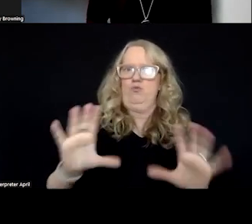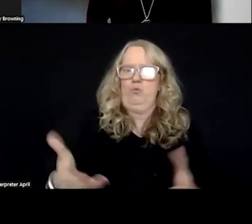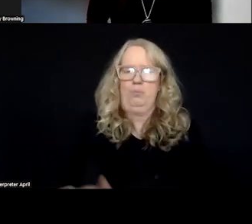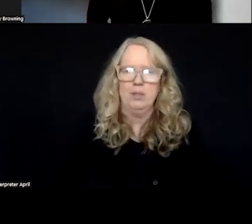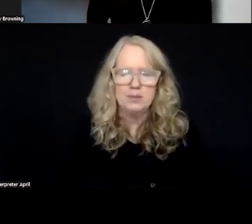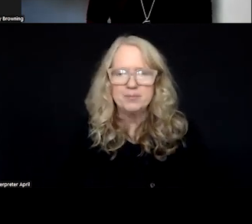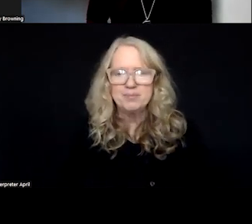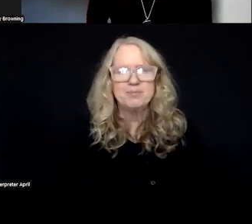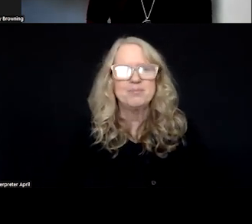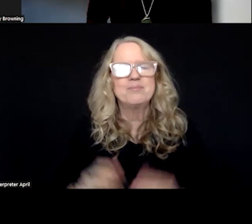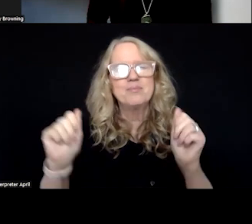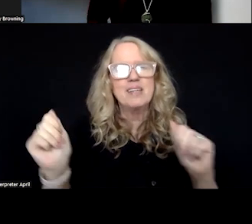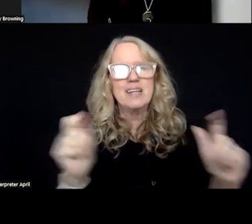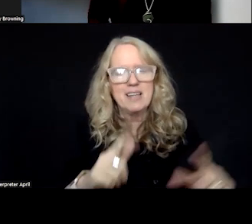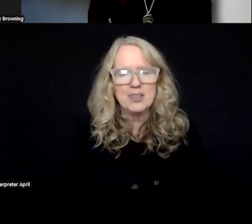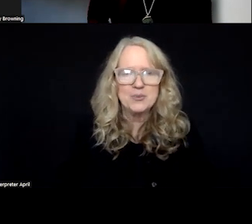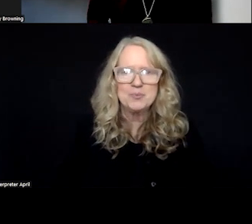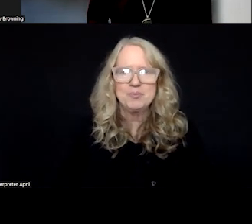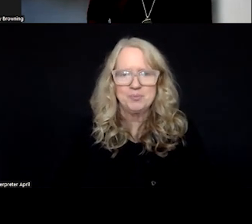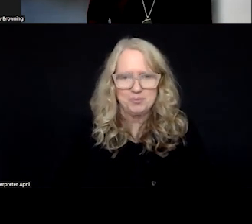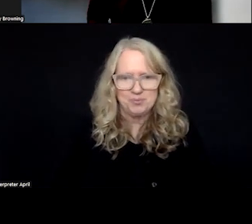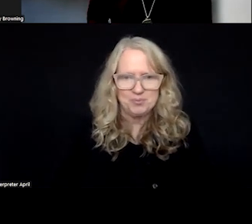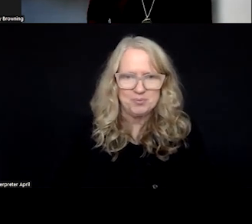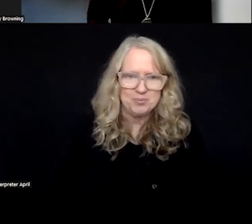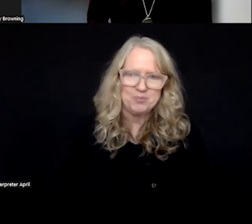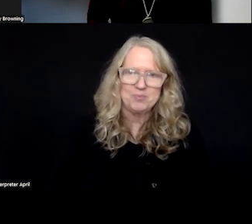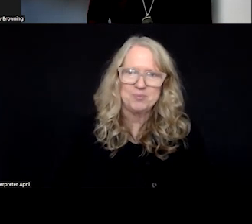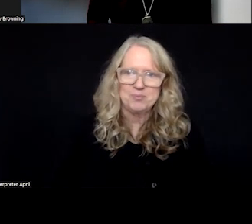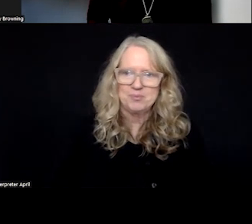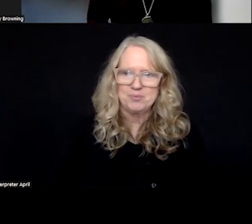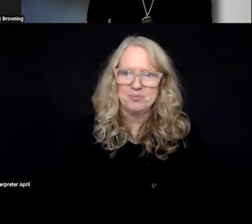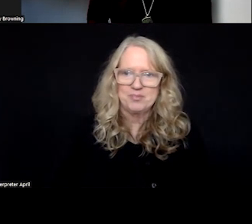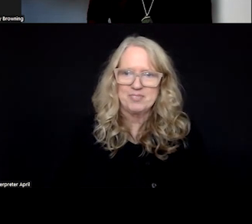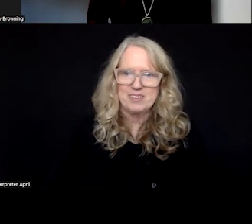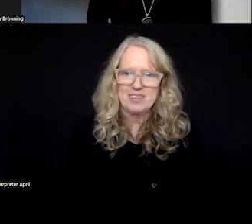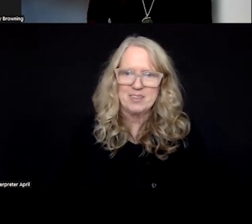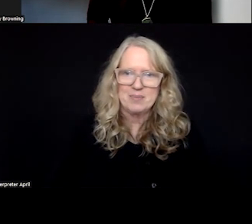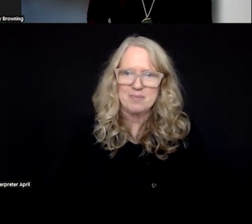NEXT SLIDE. AND YOU CAN SEE HERE JUST SOME